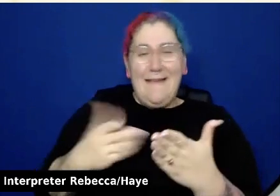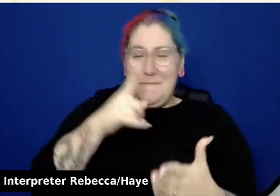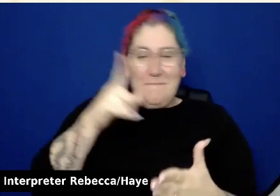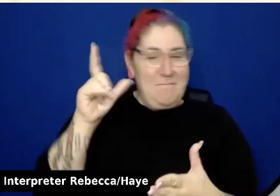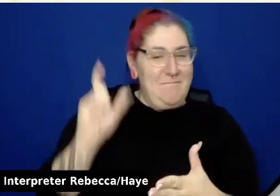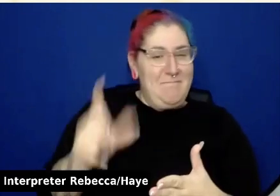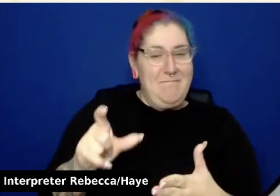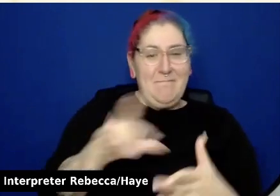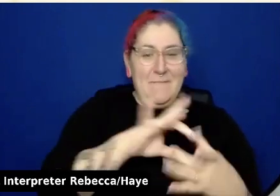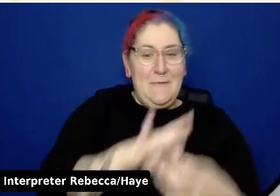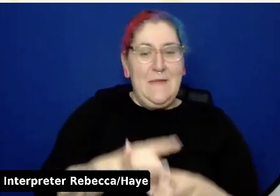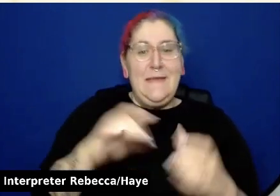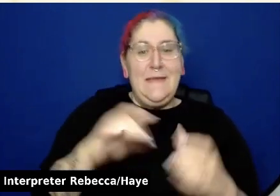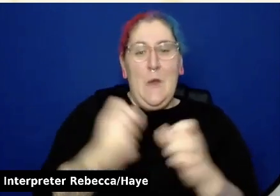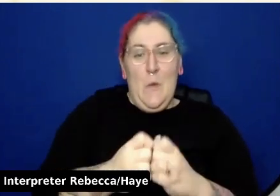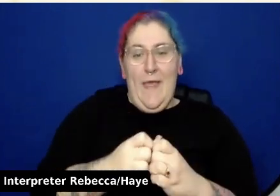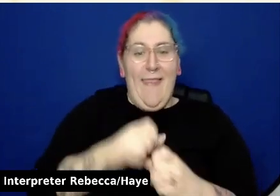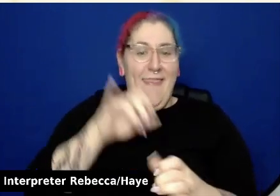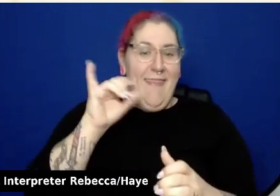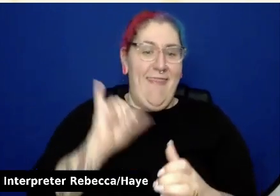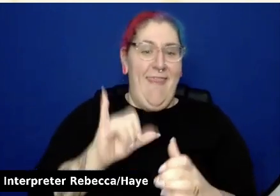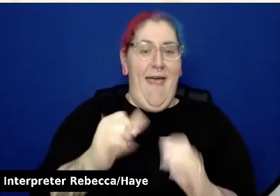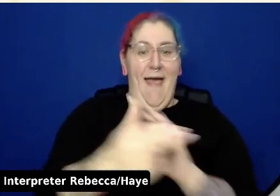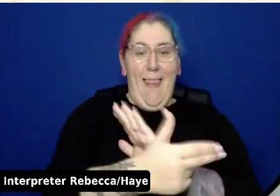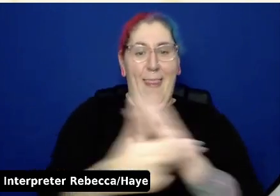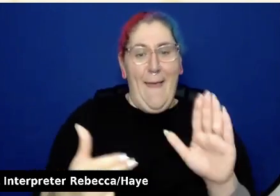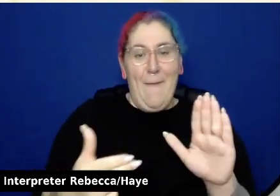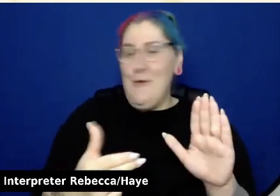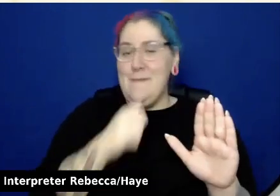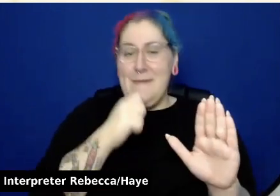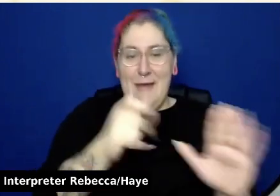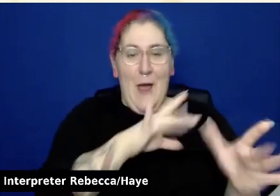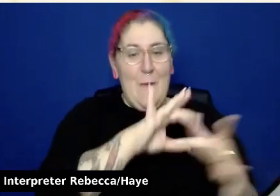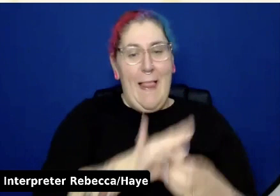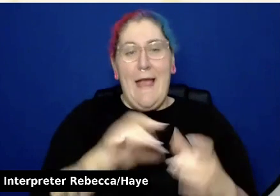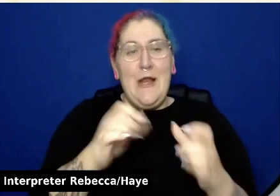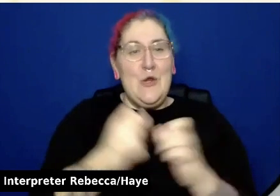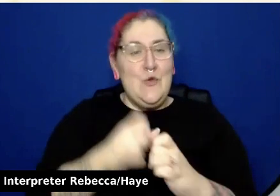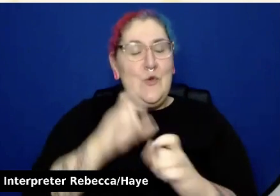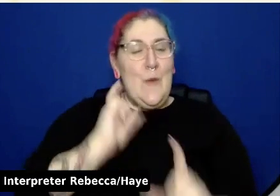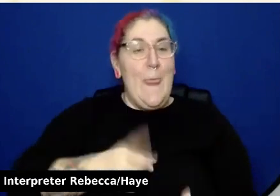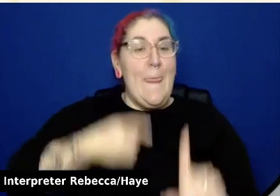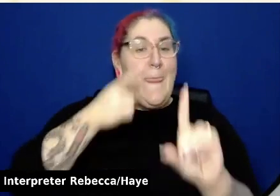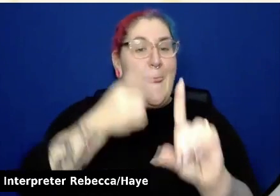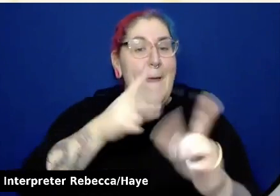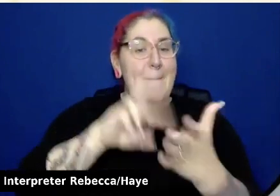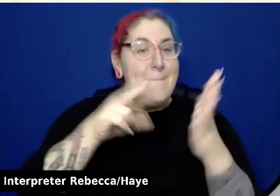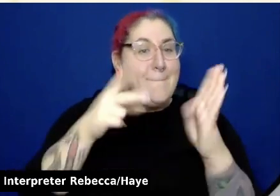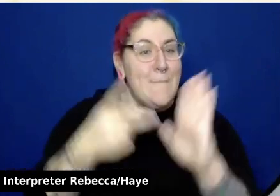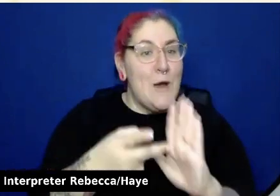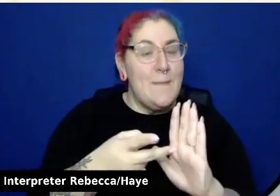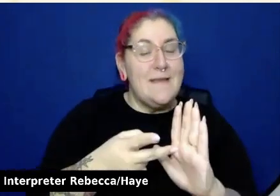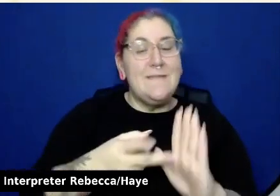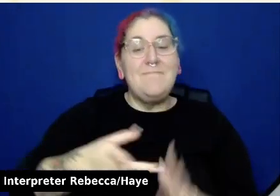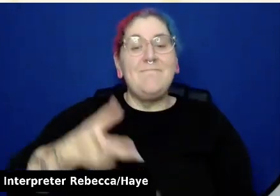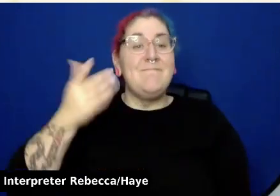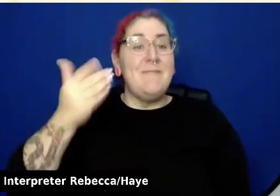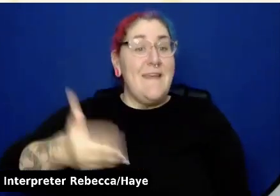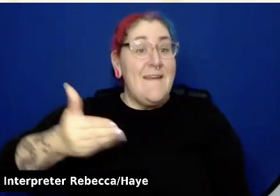unnecessarily without understanding them properly, and eventually ended up in creating inaccessible interfaces.